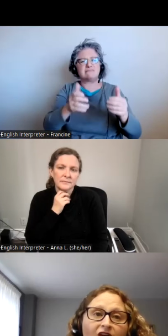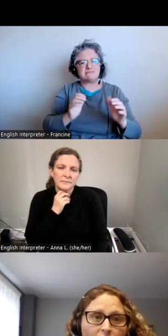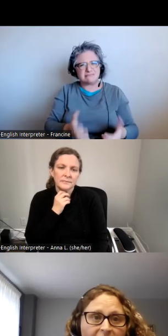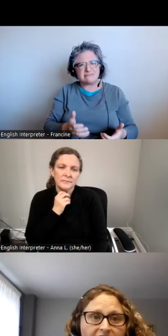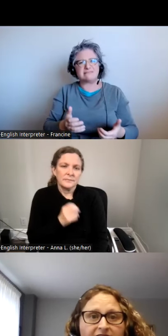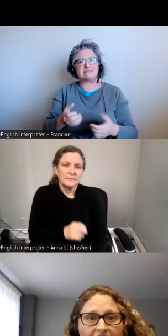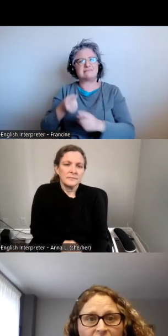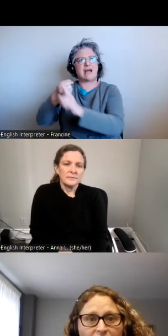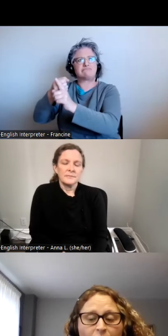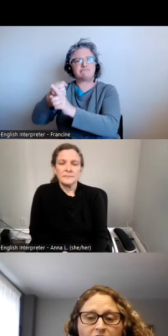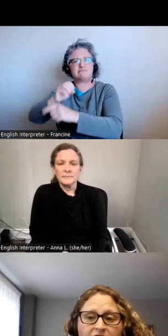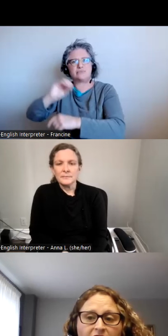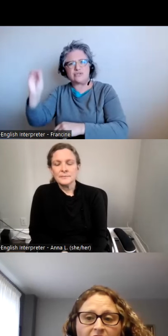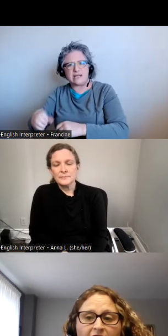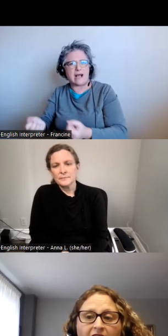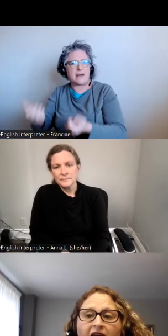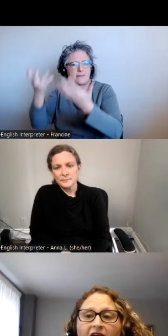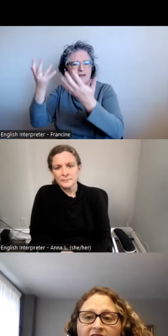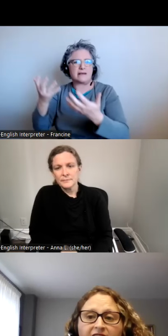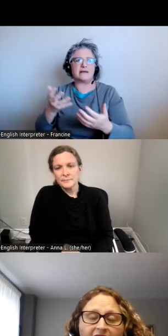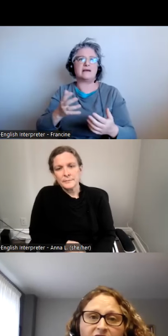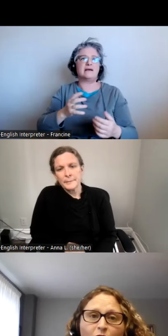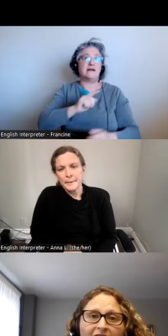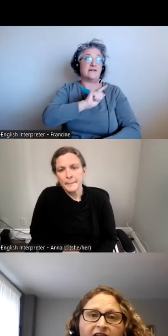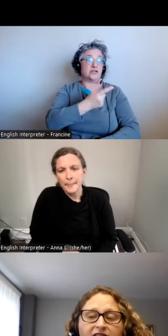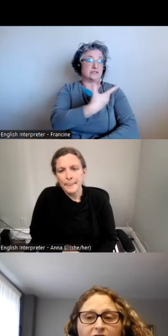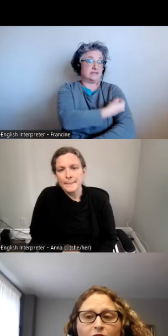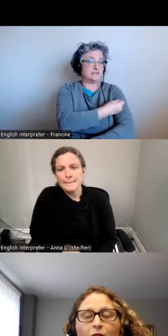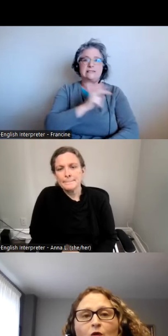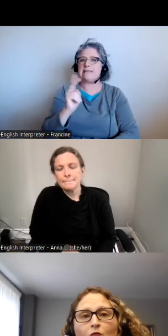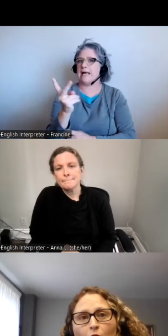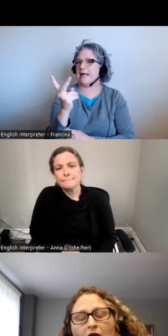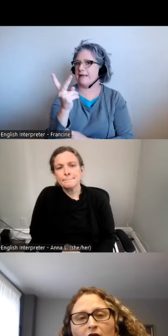table to the right of this slide with the occurrence